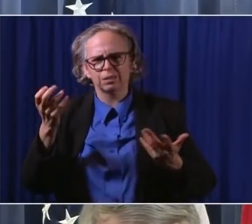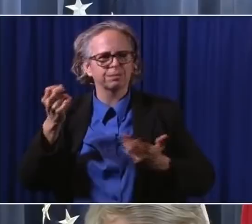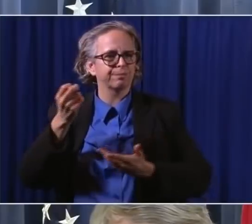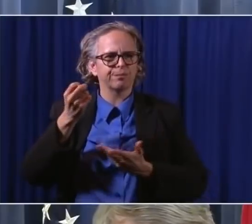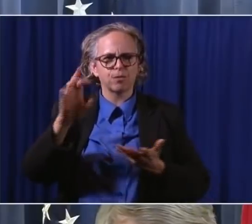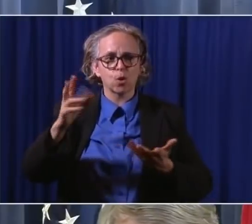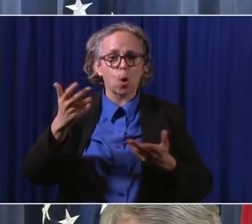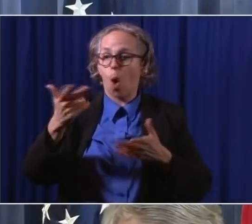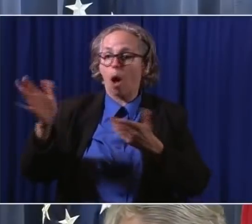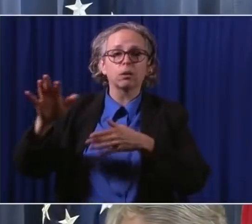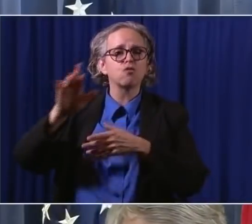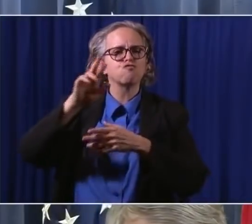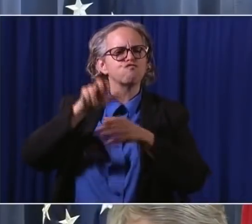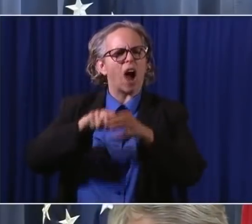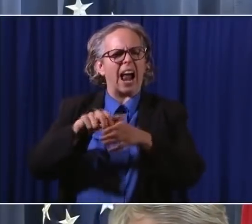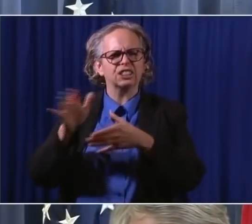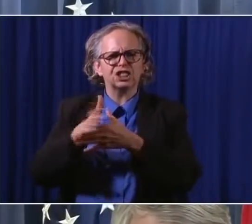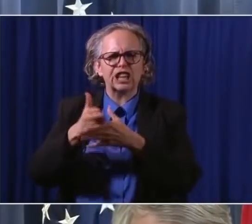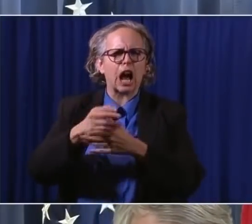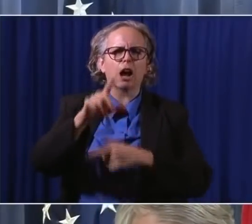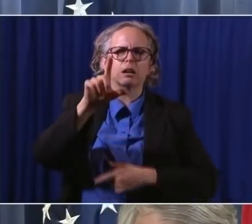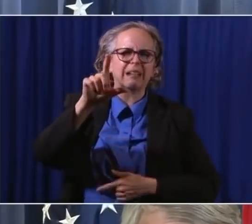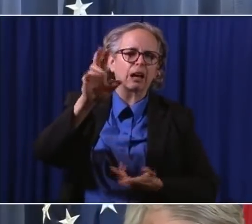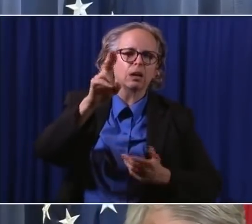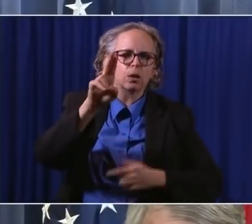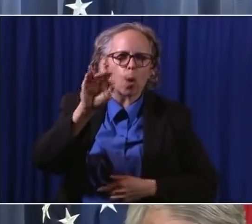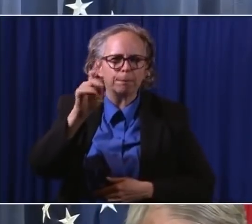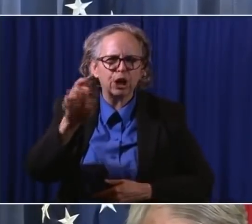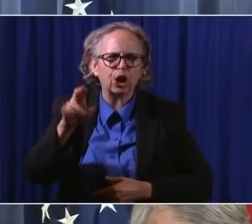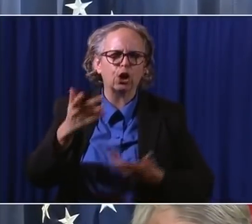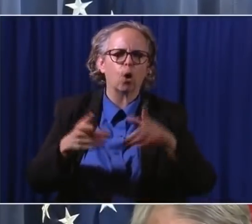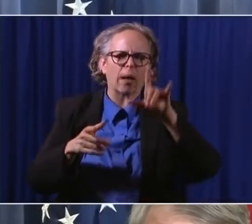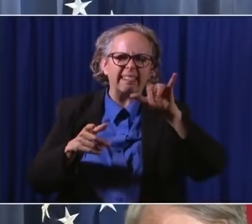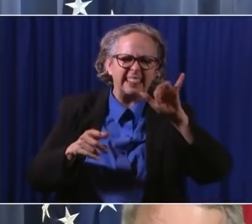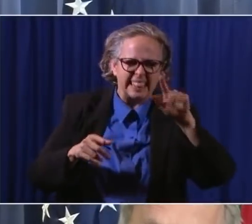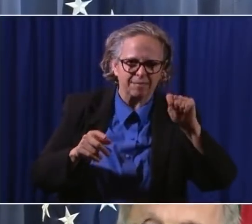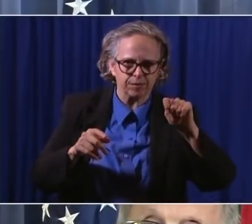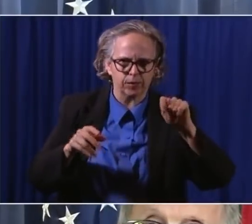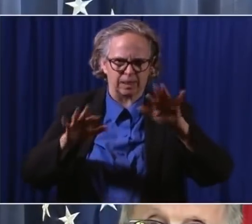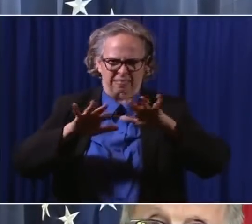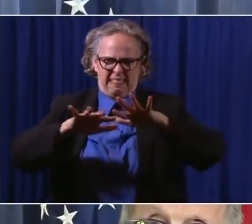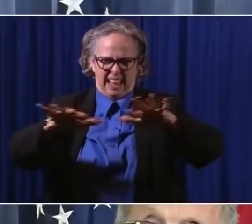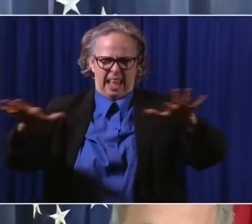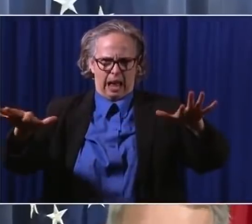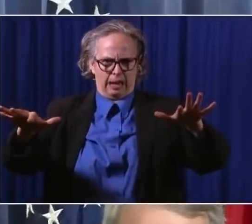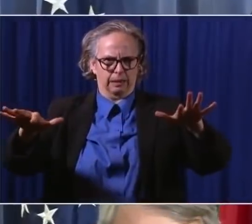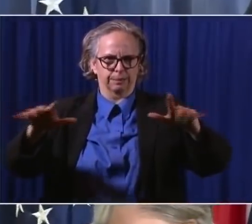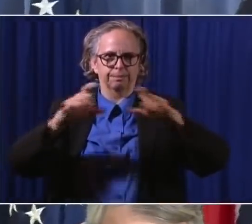INDIVIDUALS WHO ARE NOT RAMPED UP MEMBERS OF THEIR HOUSEHOLD. OR RIDING OR DRIVING OR OPERATING PUBLIC TRANSPORTATION, TAXI, PRIVATE CAR SERVICE OR A RIDESHARING